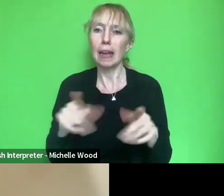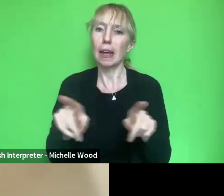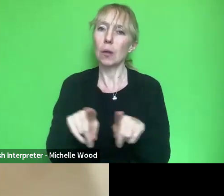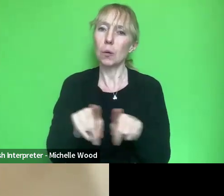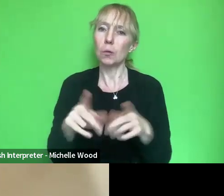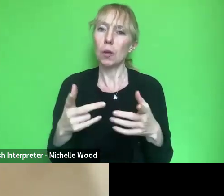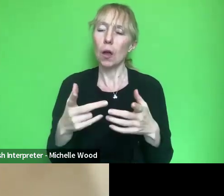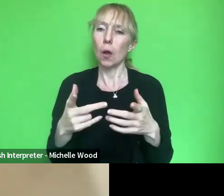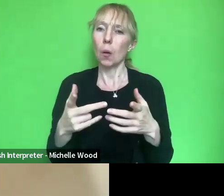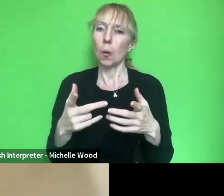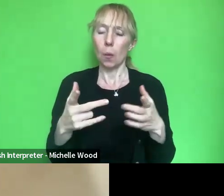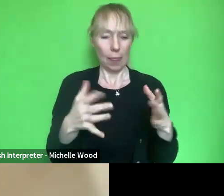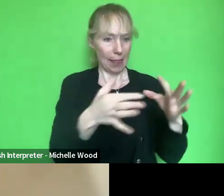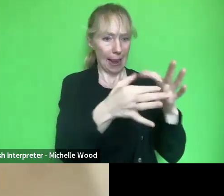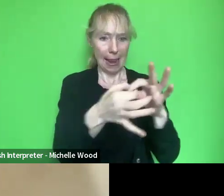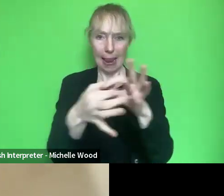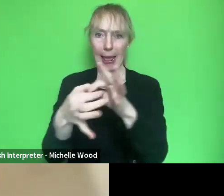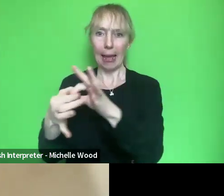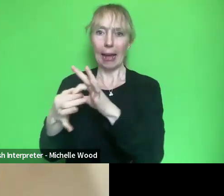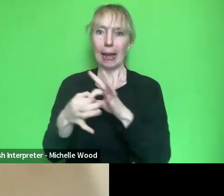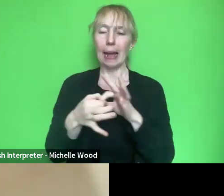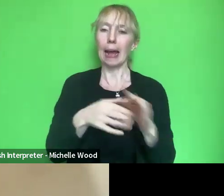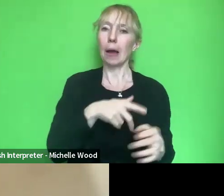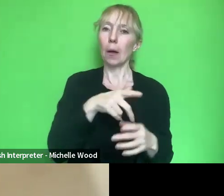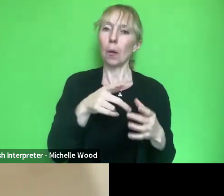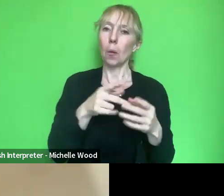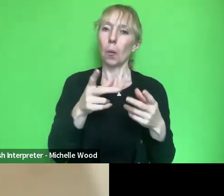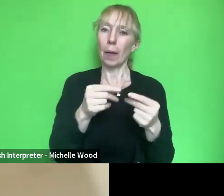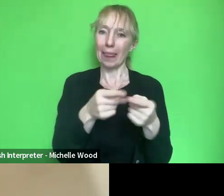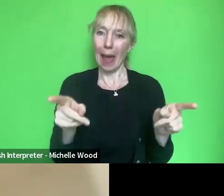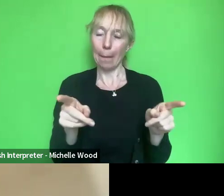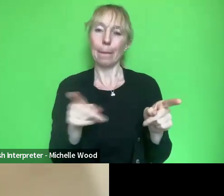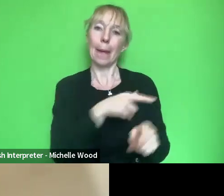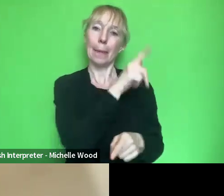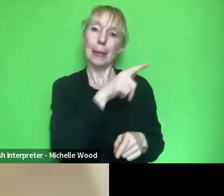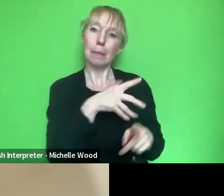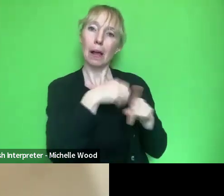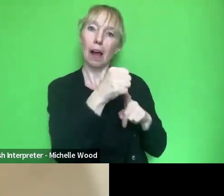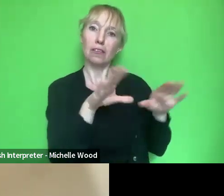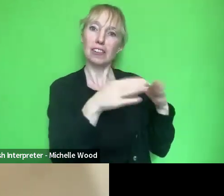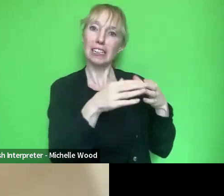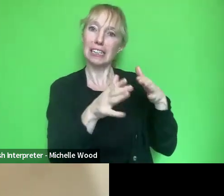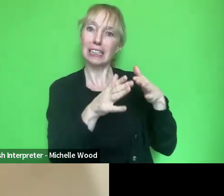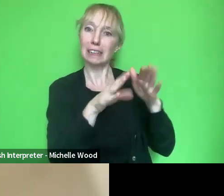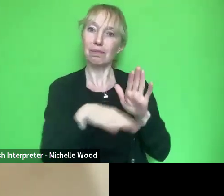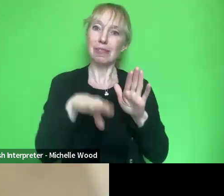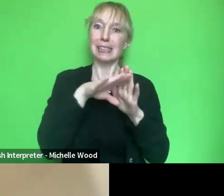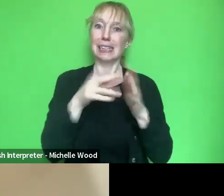between those groups and the people in culture team and senior management. So making sure that their voices are heard within critical business decisions,